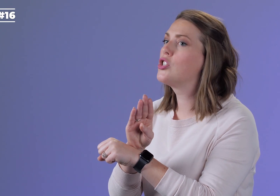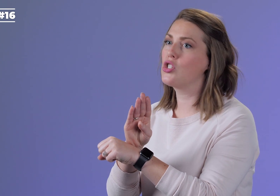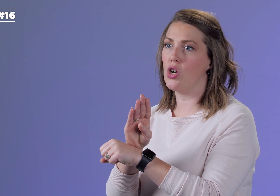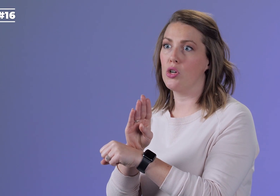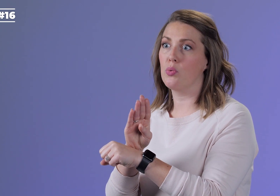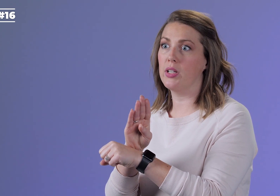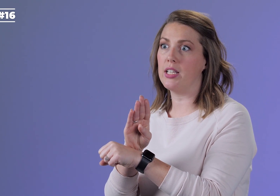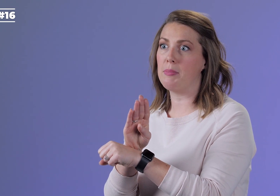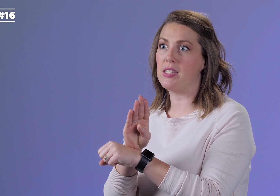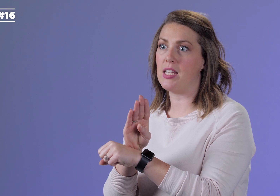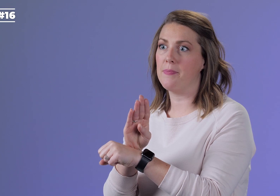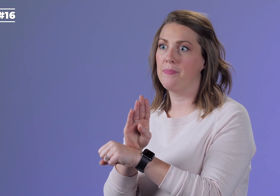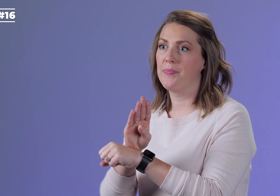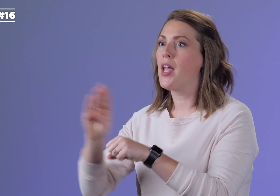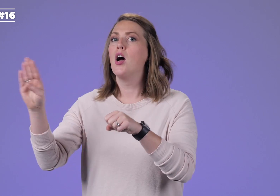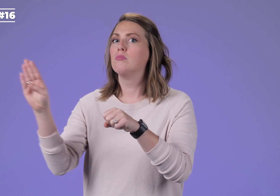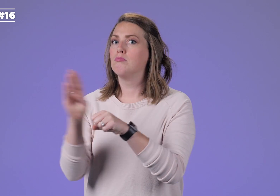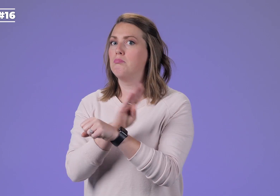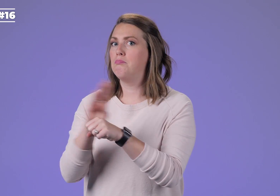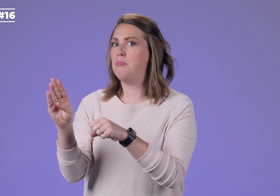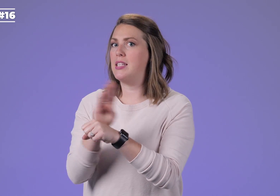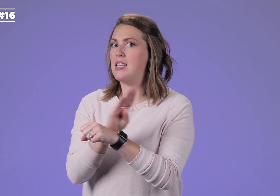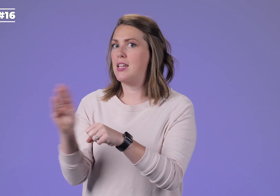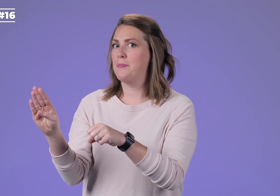to show you're really busy 'busy.' [bh-bh-bh]